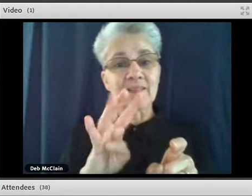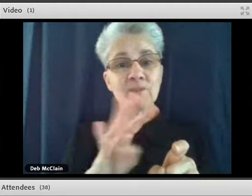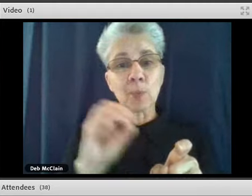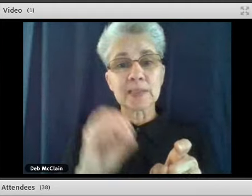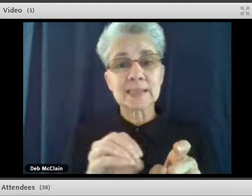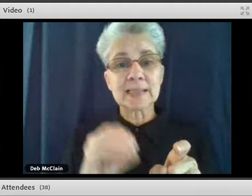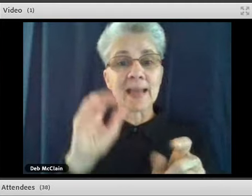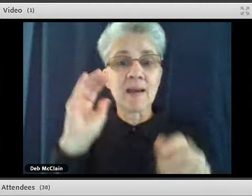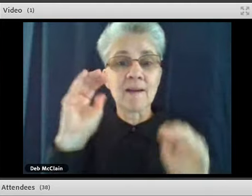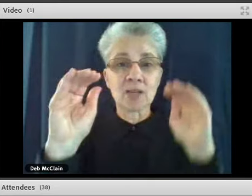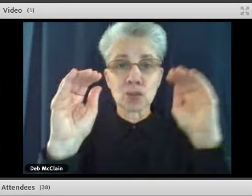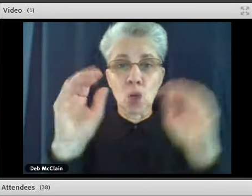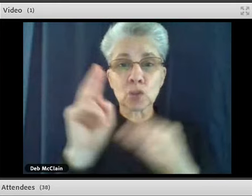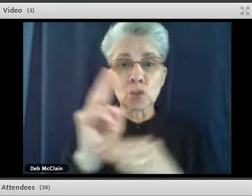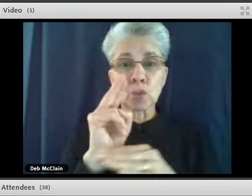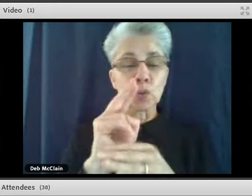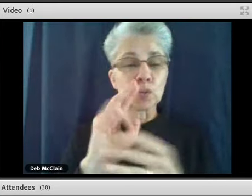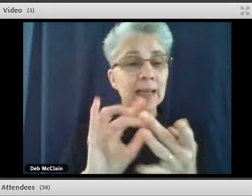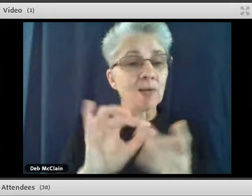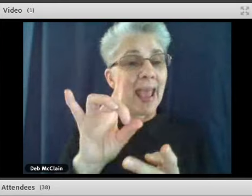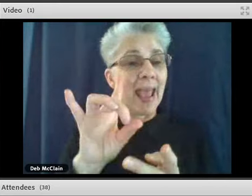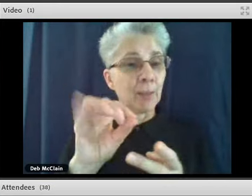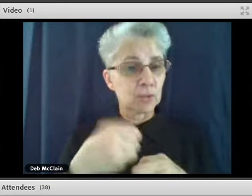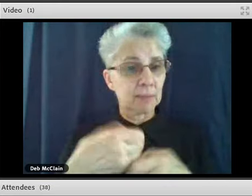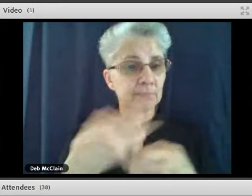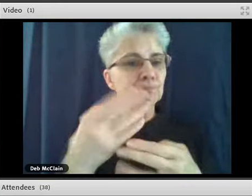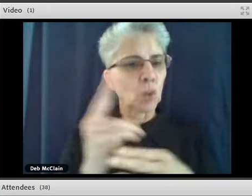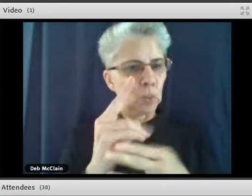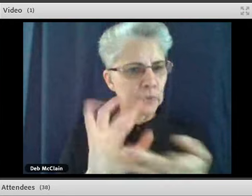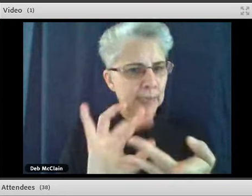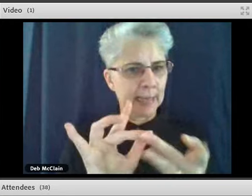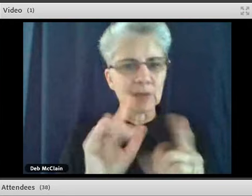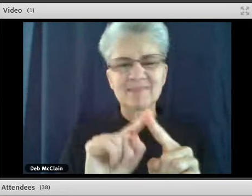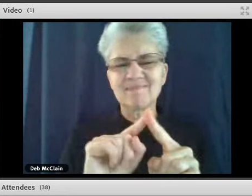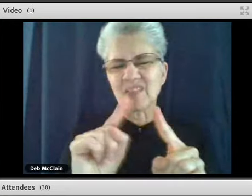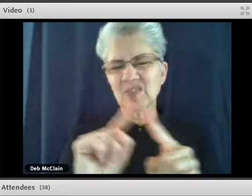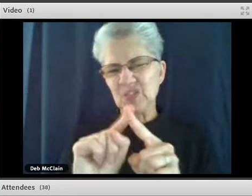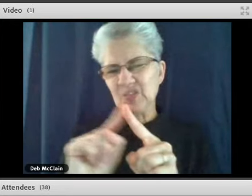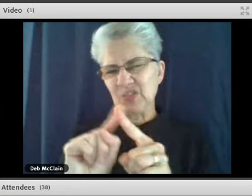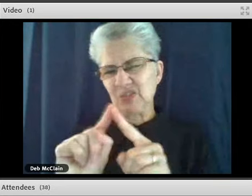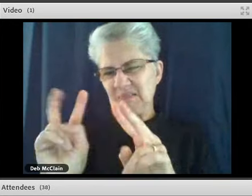who use the Internet, 80% have looked online on any different topics.